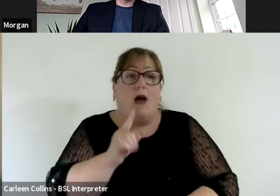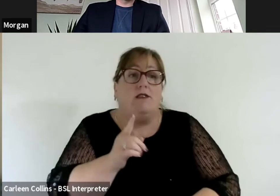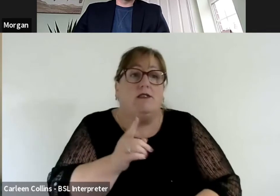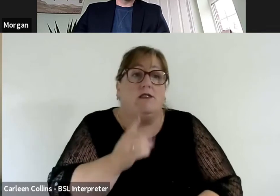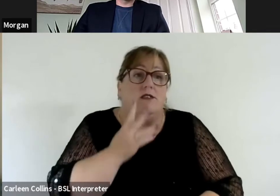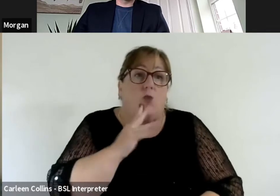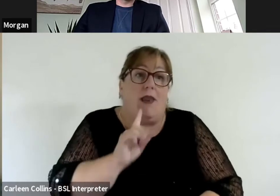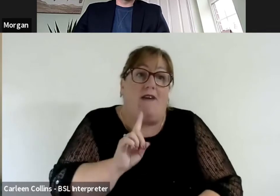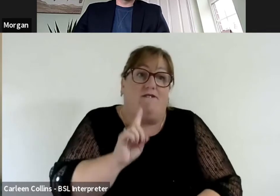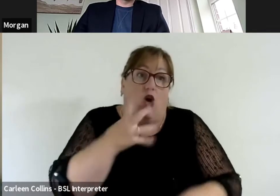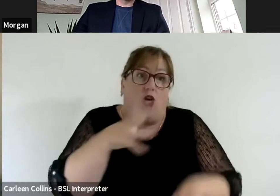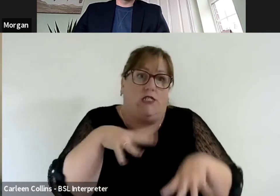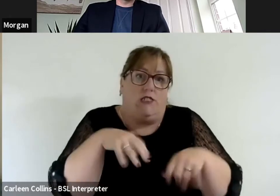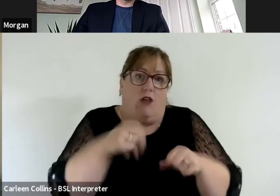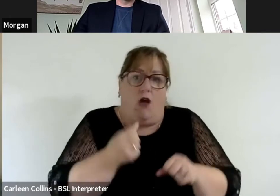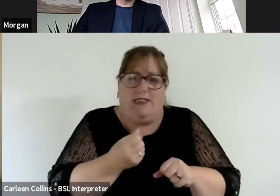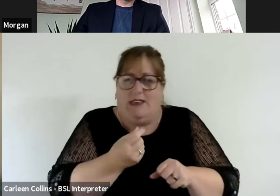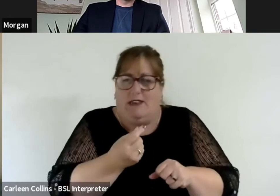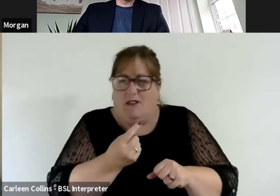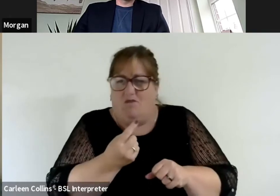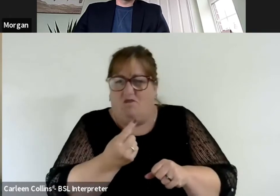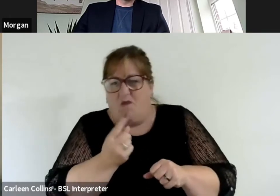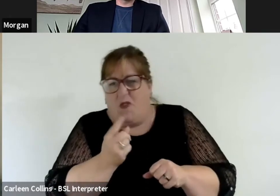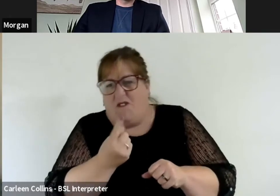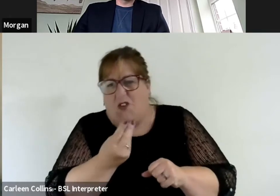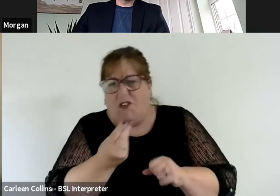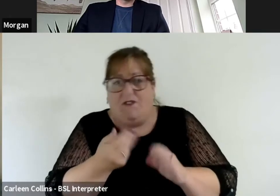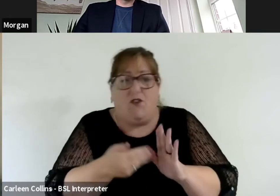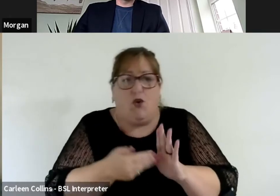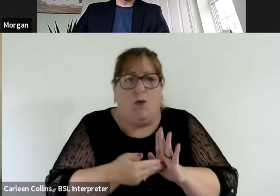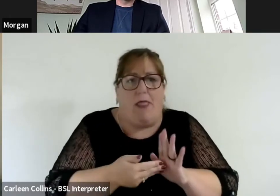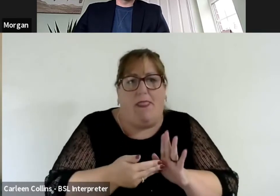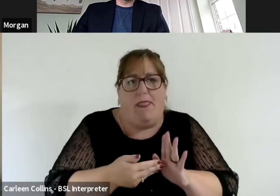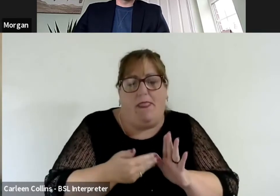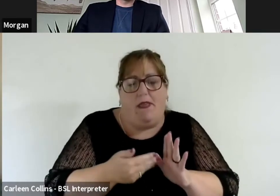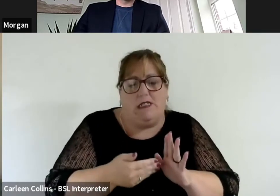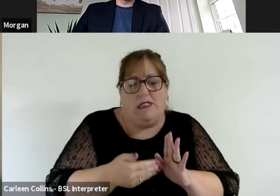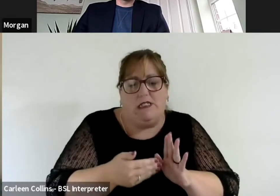I should have shared straightaway.